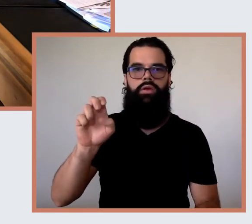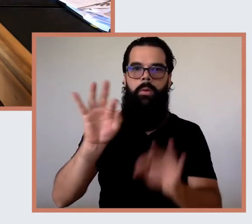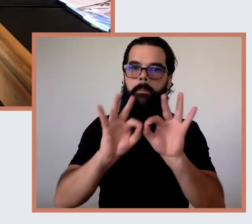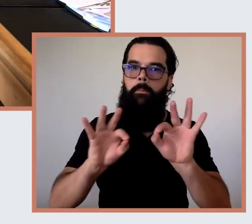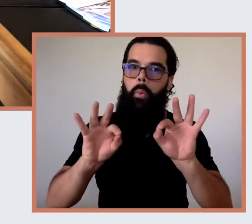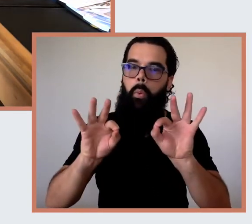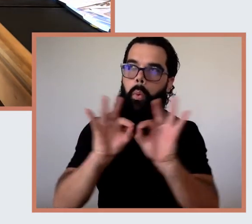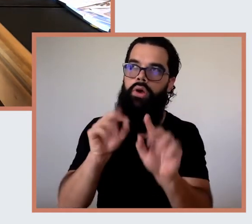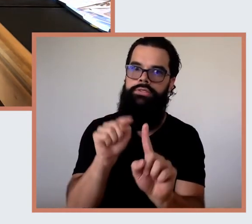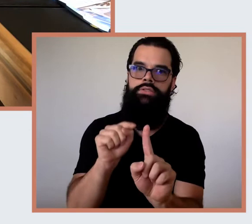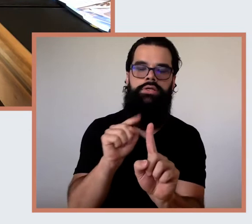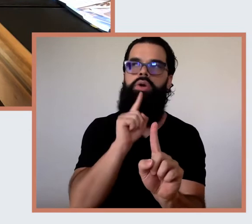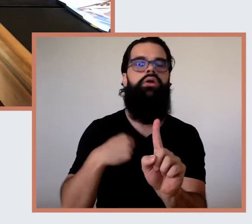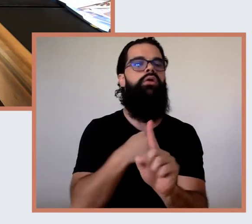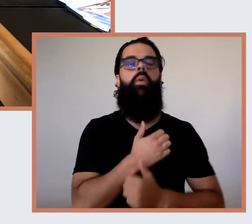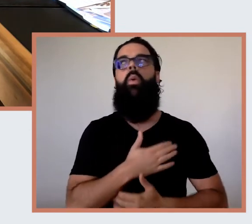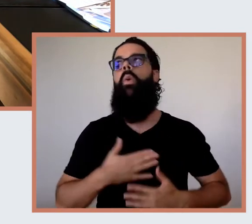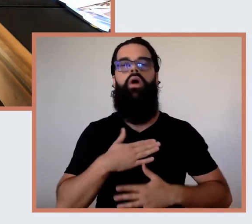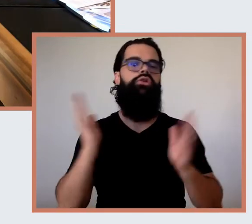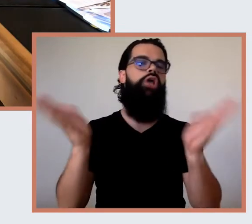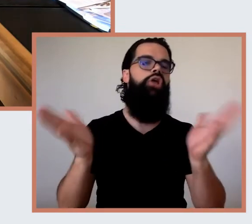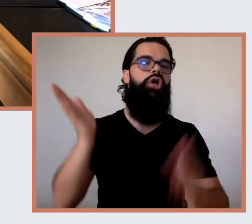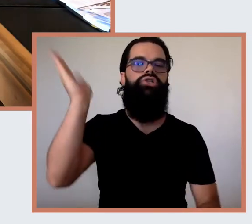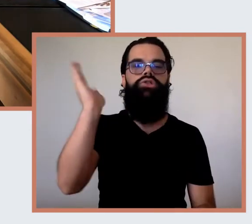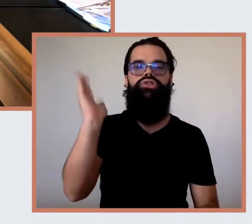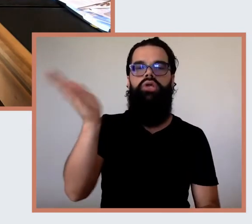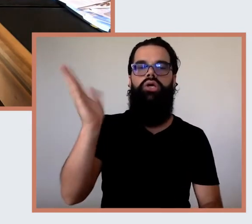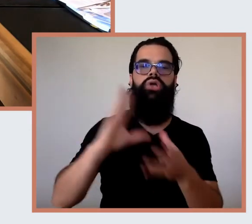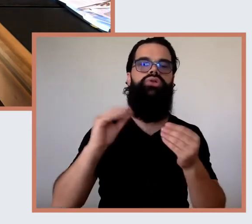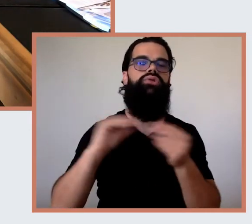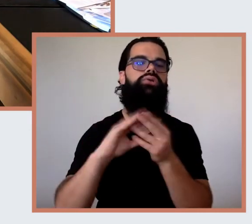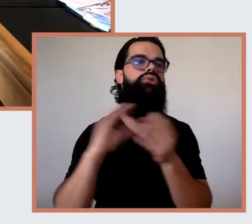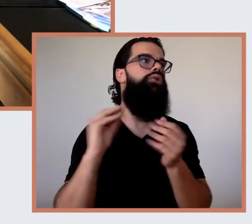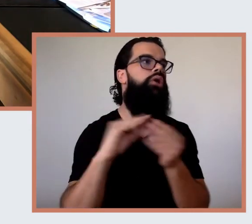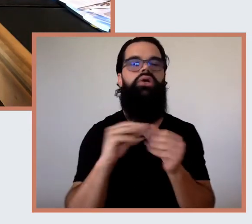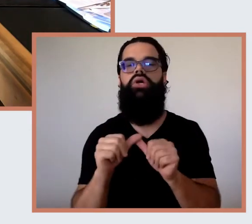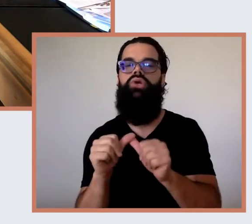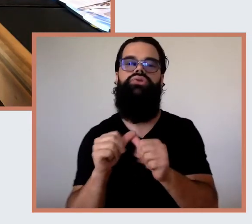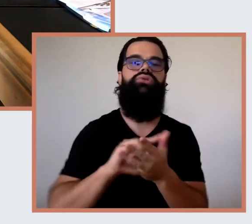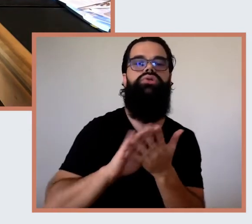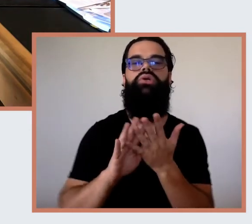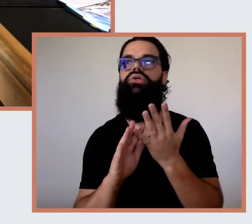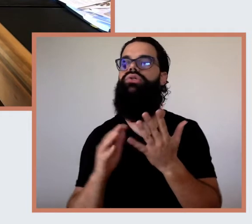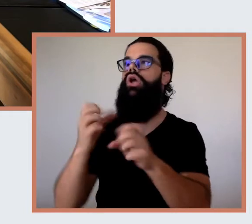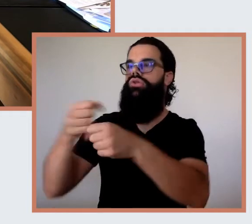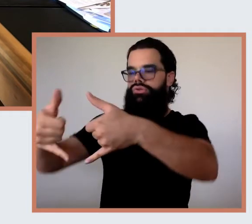And secondarily, as an actor, we love big speeches, we love to just write so that we can, oh, we're going to be so eloquent that we're going to,